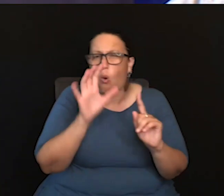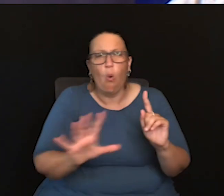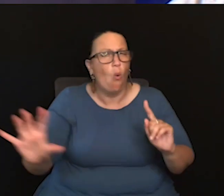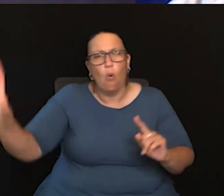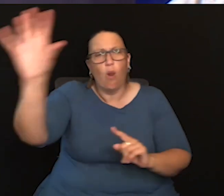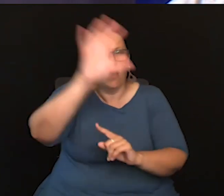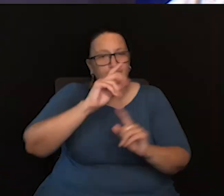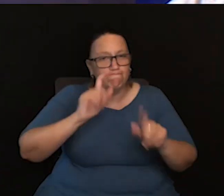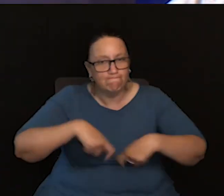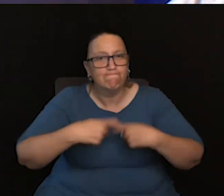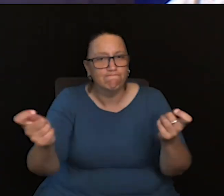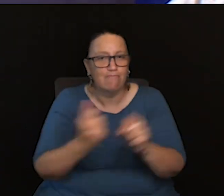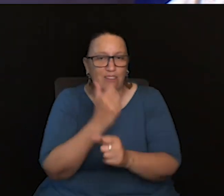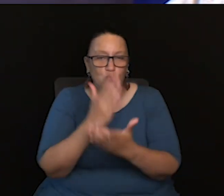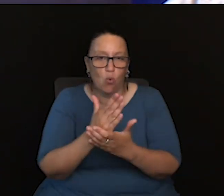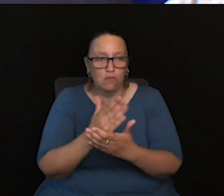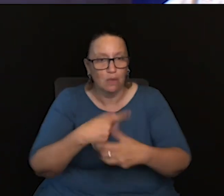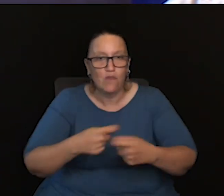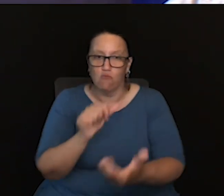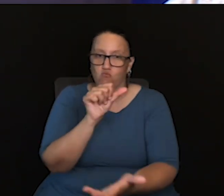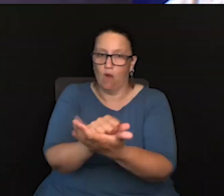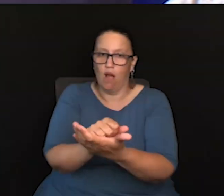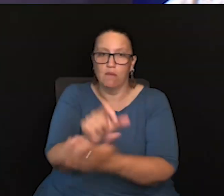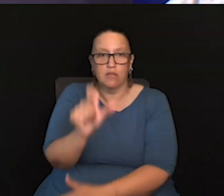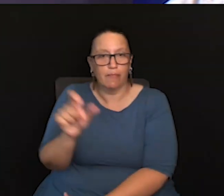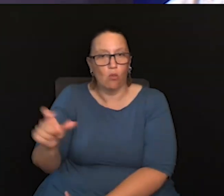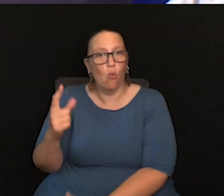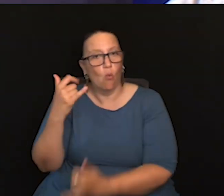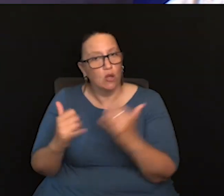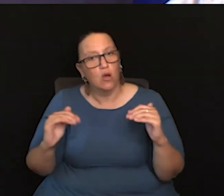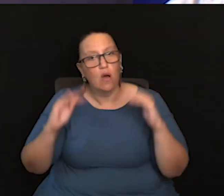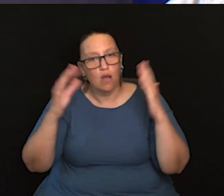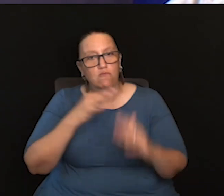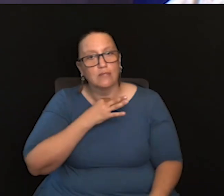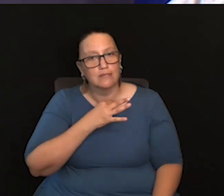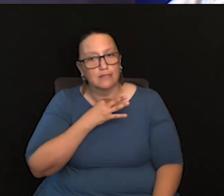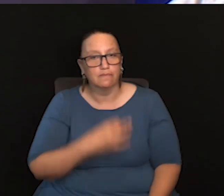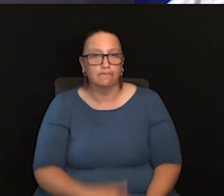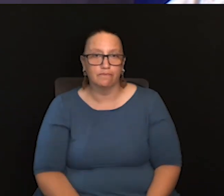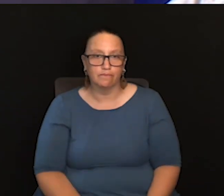to ensure these treatments get distributed to those people who are most at risk. And this, in the first instance,